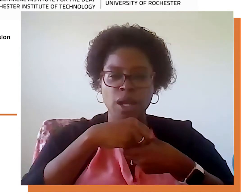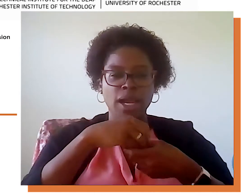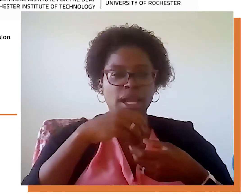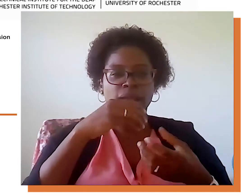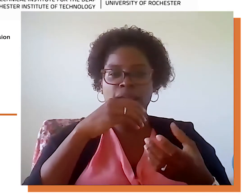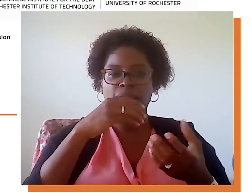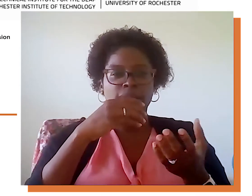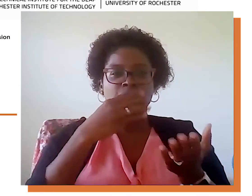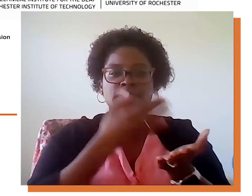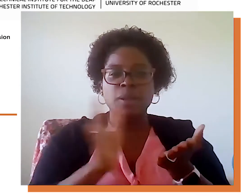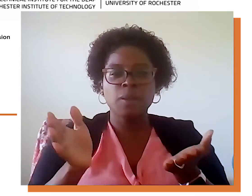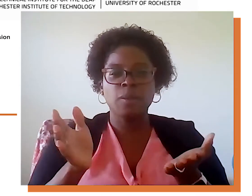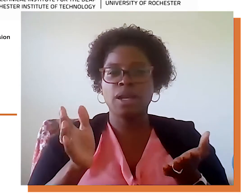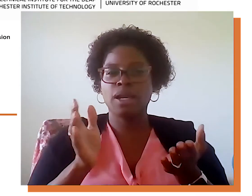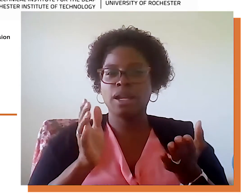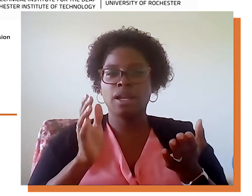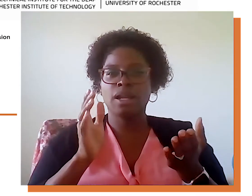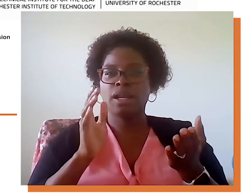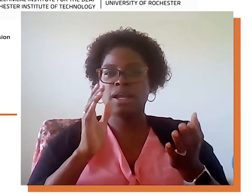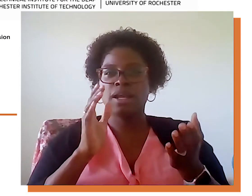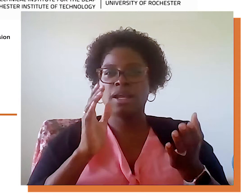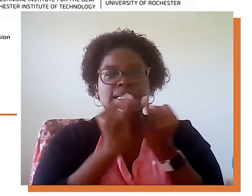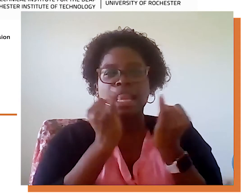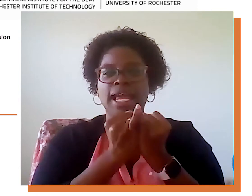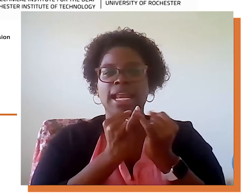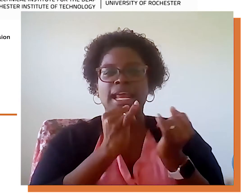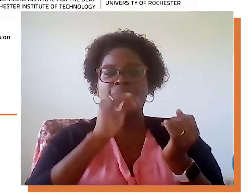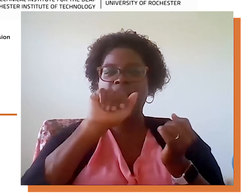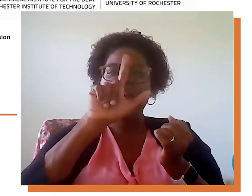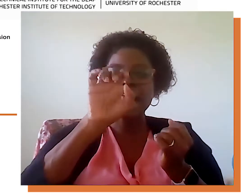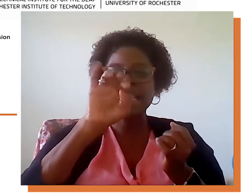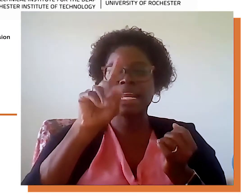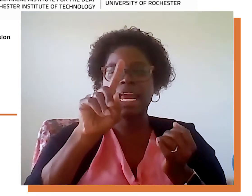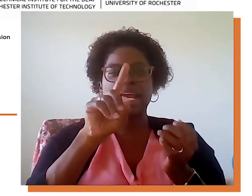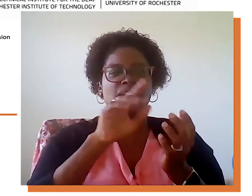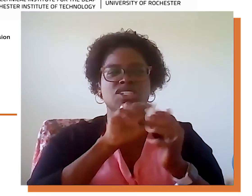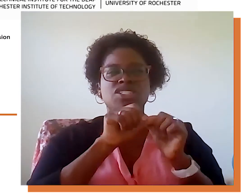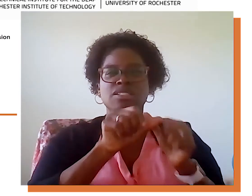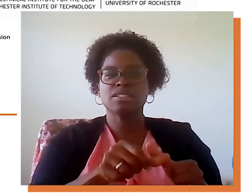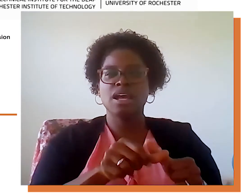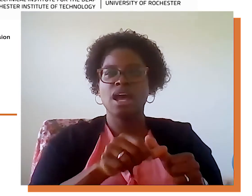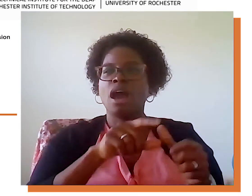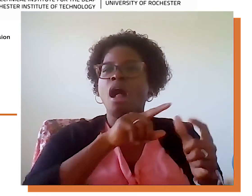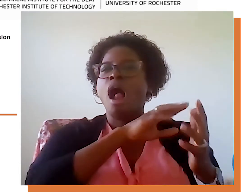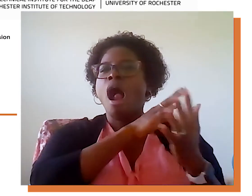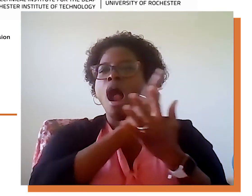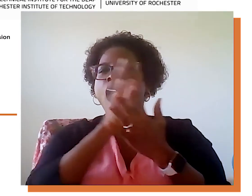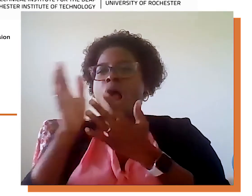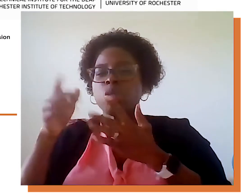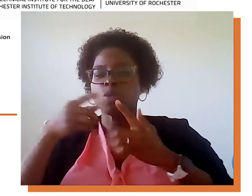who are with me on that bus to feeling excluded and isolated and alone, throughout the entirety of my journey,